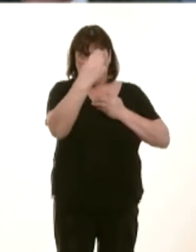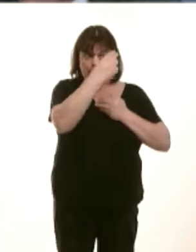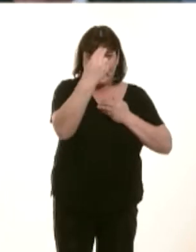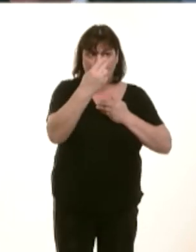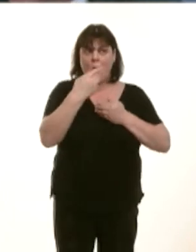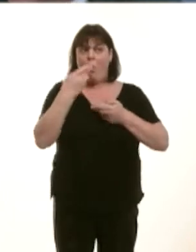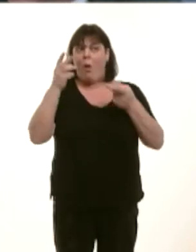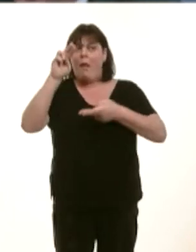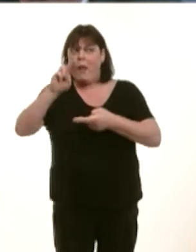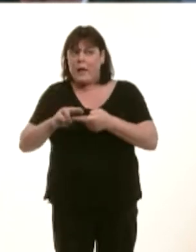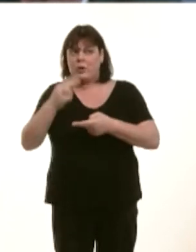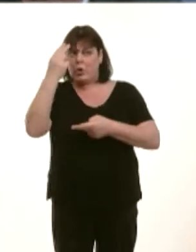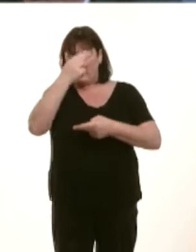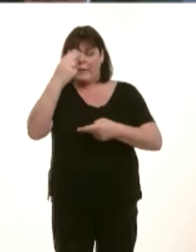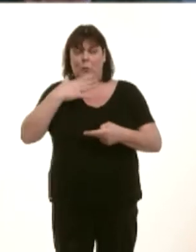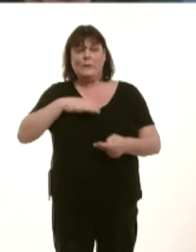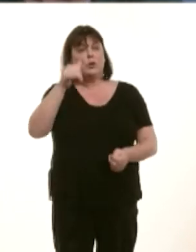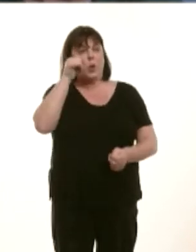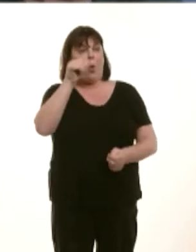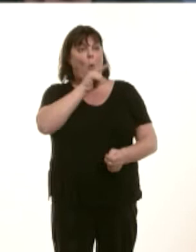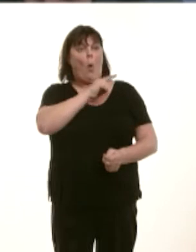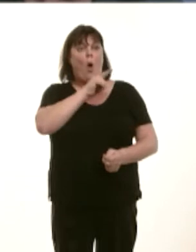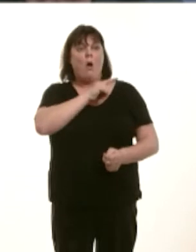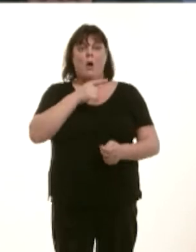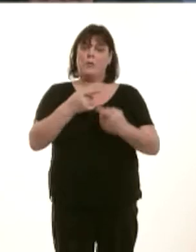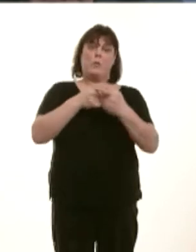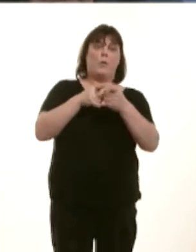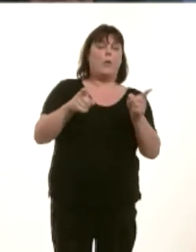that some clarity on that, so that the nurses who have been at the fighting edge of this